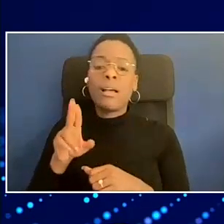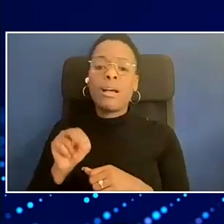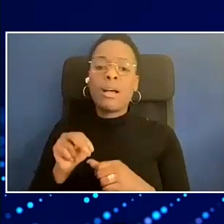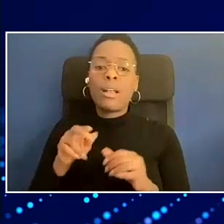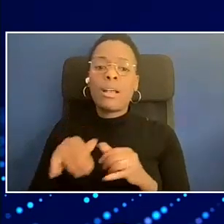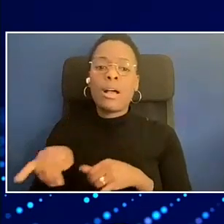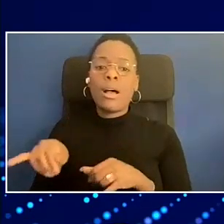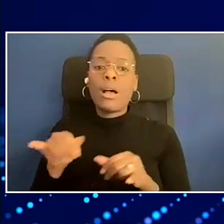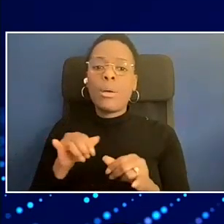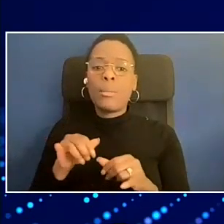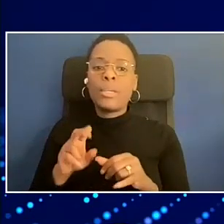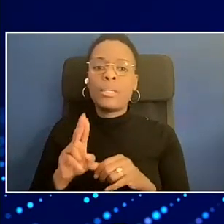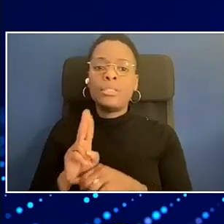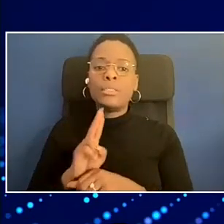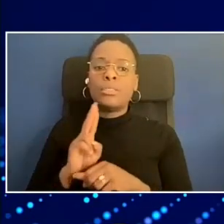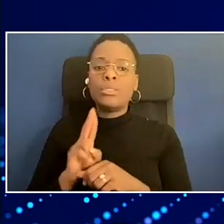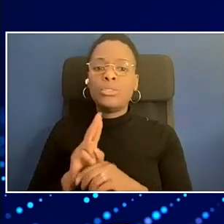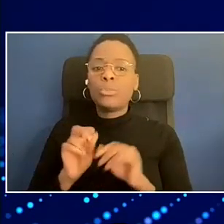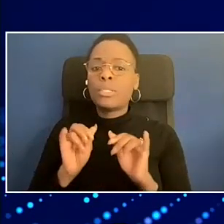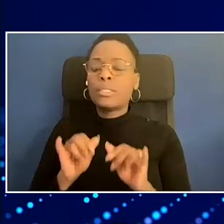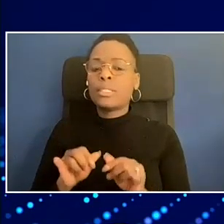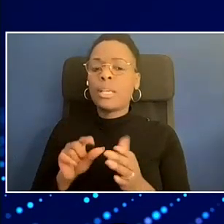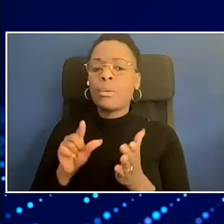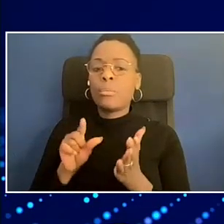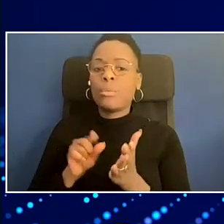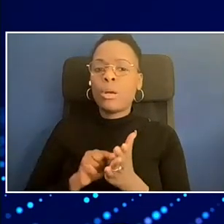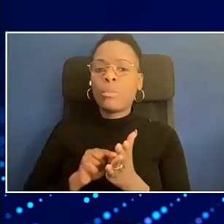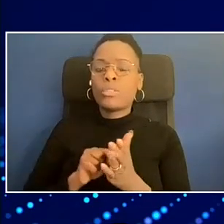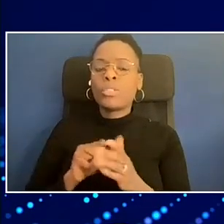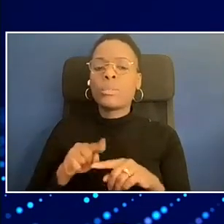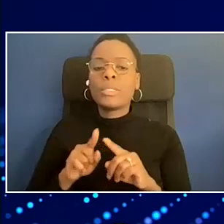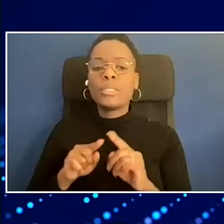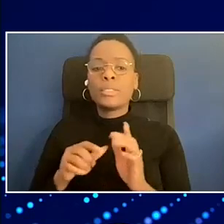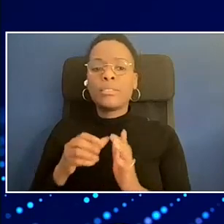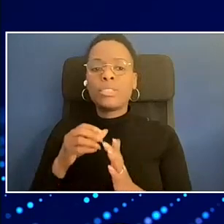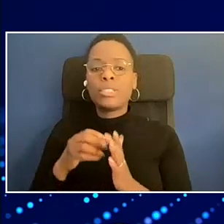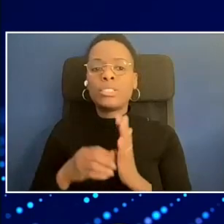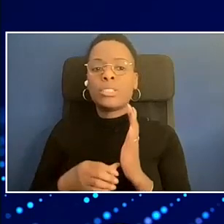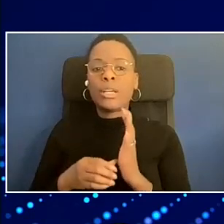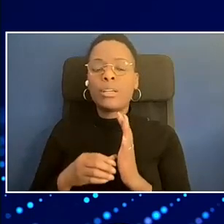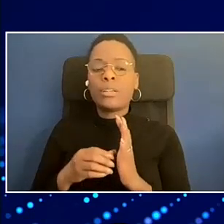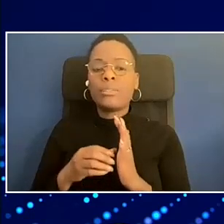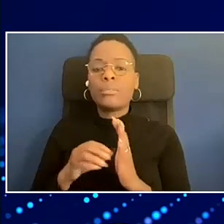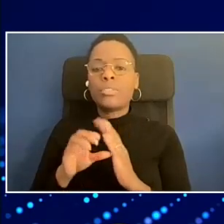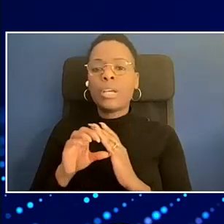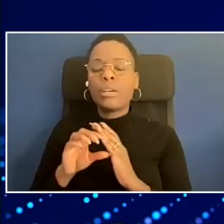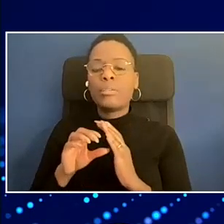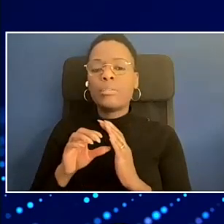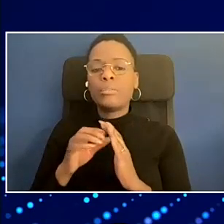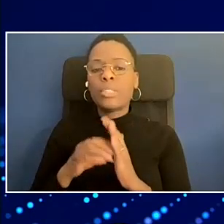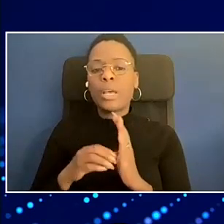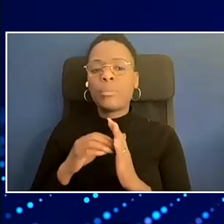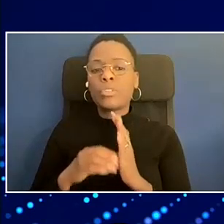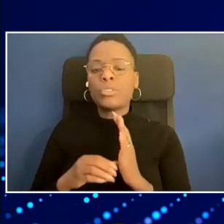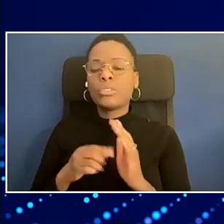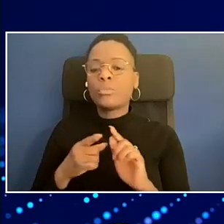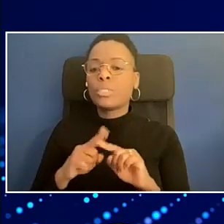chapters from different books, bundle that and price it reasonably like, for instance, at my institution it would be somewhere around $25 or $30.